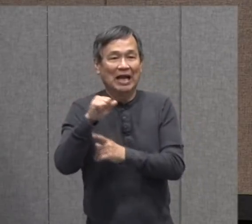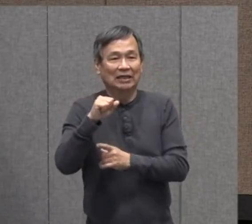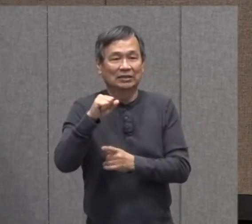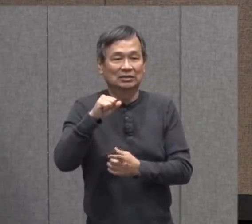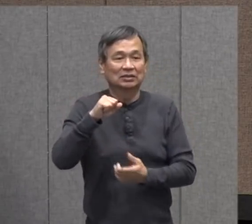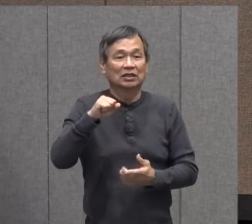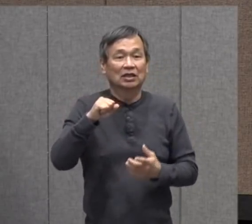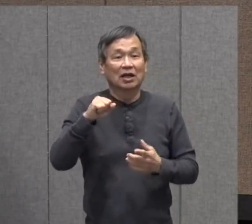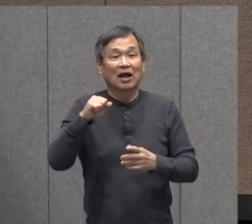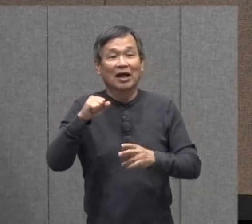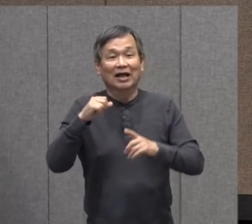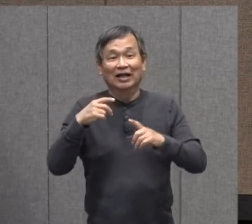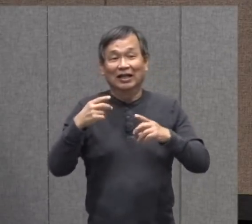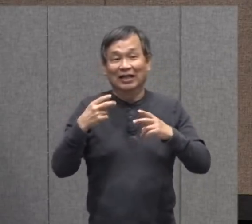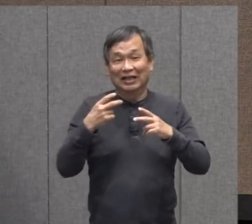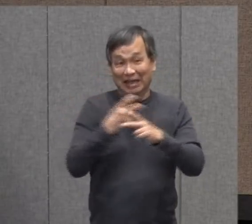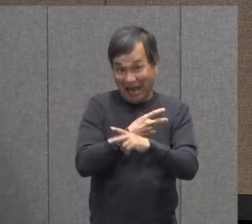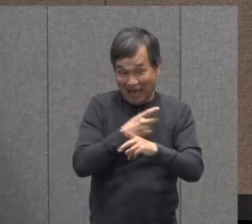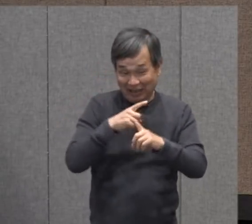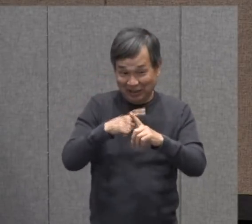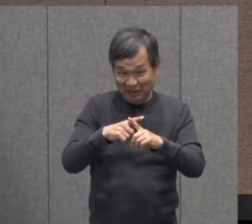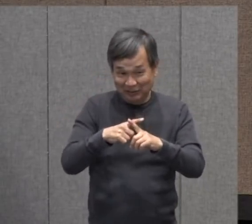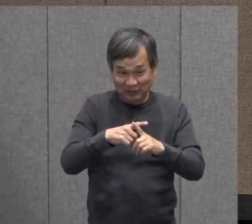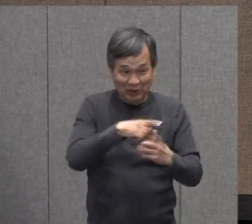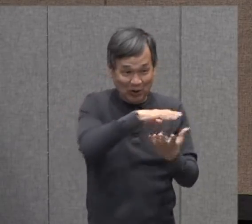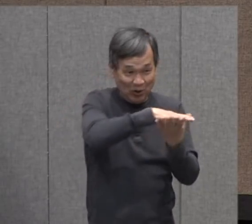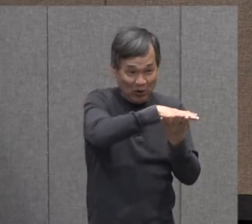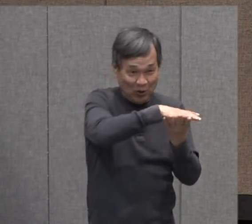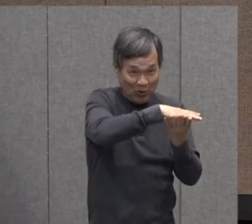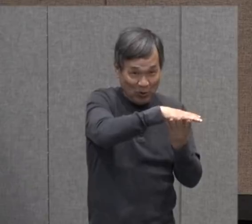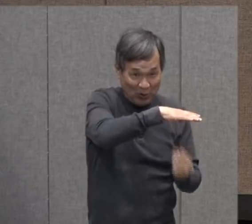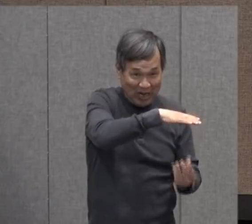So, our mass is the same on earth, on the moon, on Mars